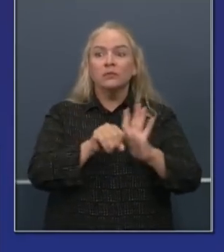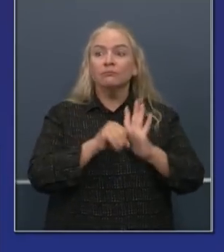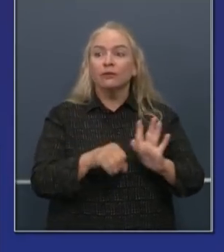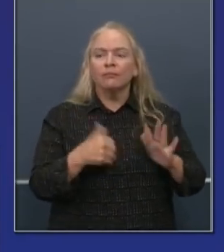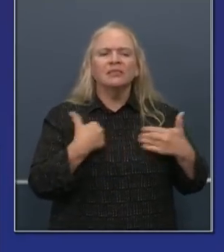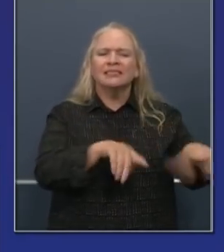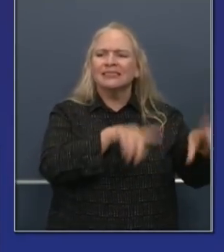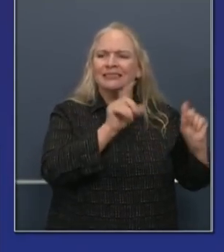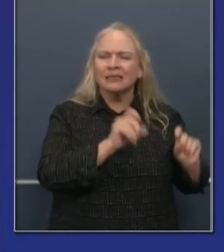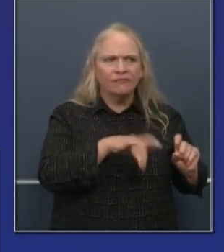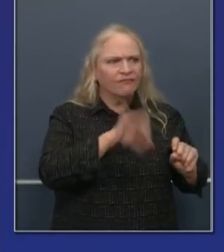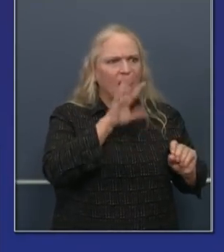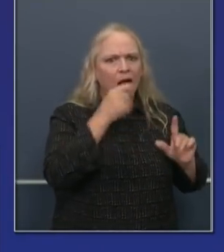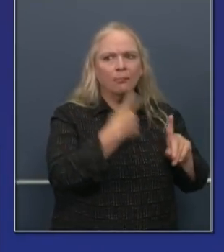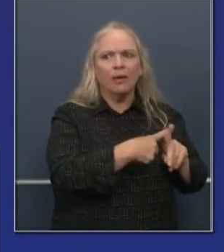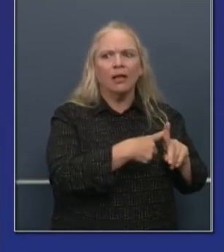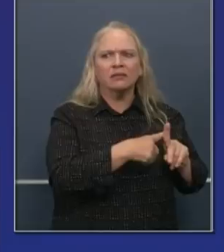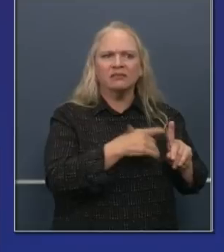GOING OUT AND GETTING THEIR